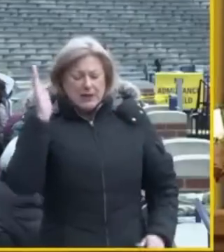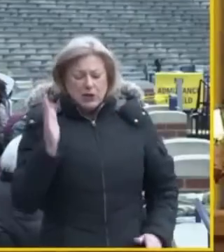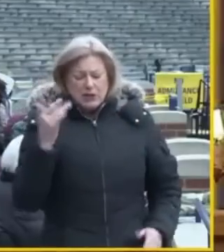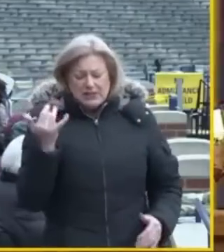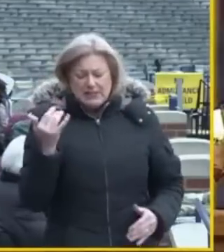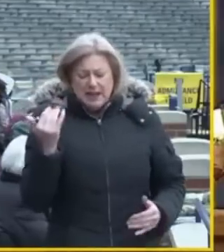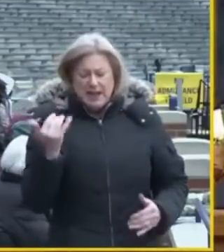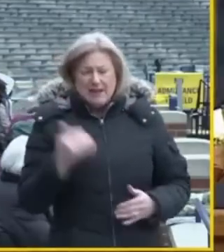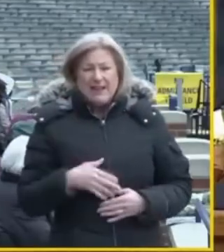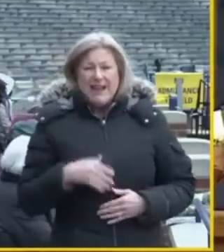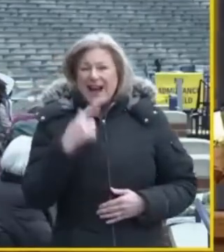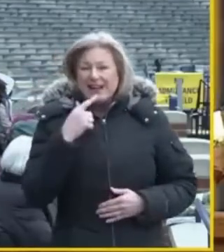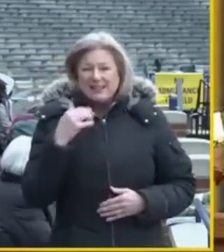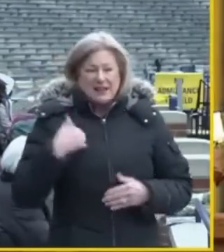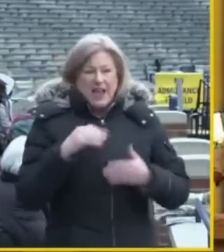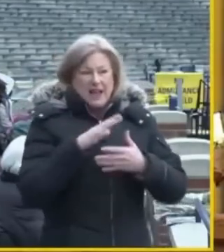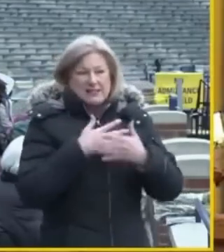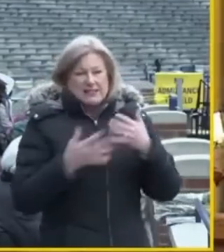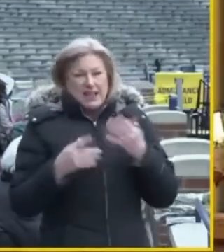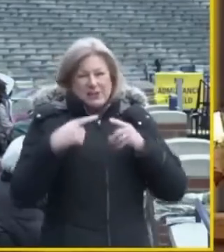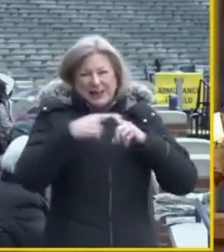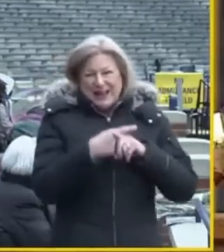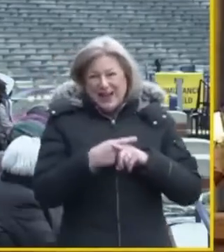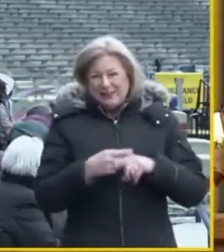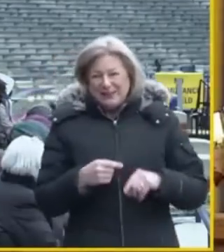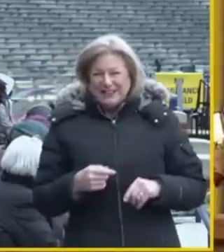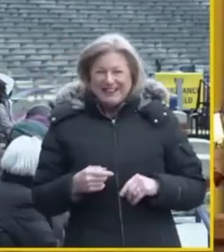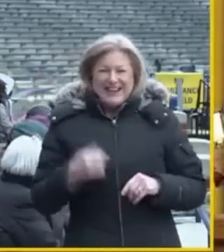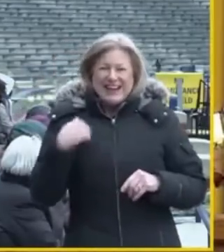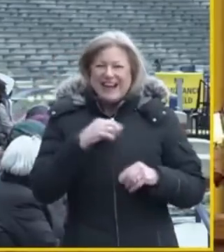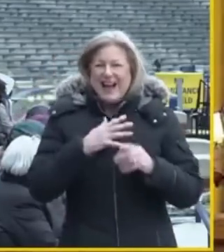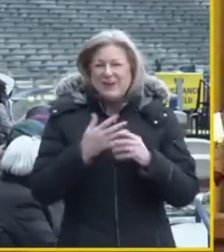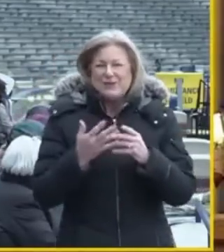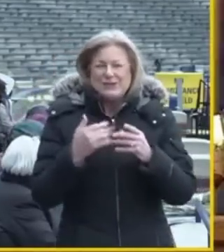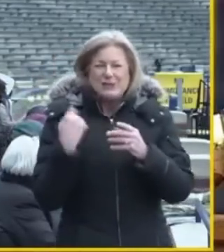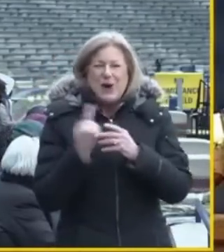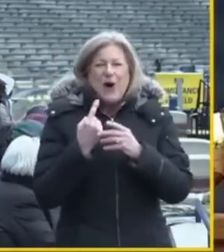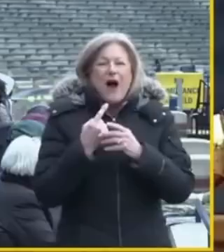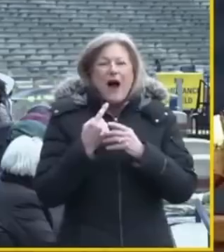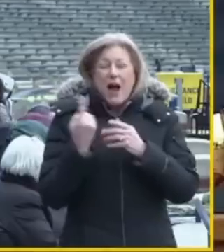I said I had a scheduling conflict, and that I was already planning to be here next Saturday